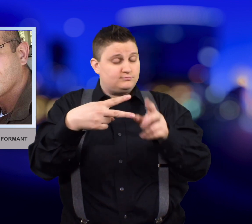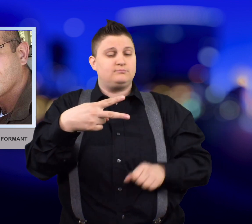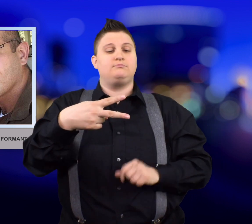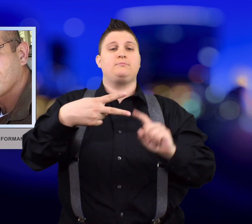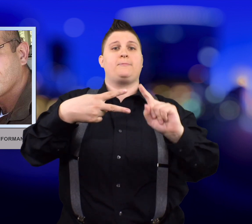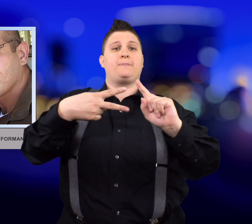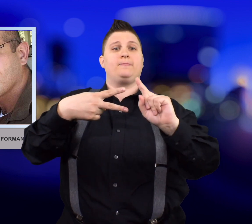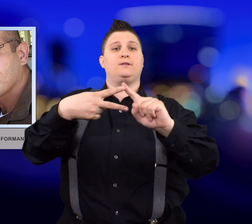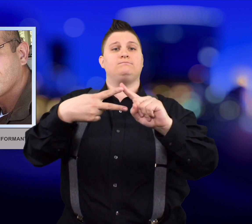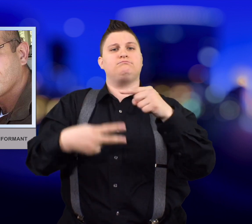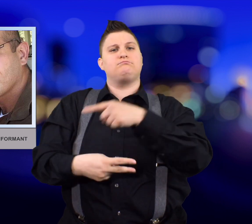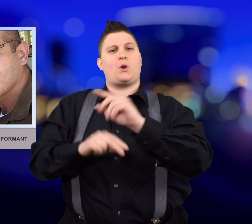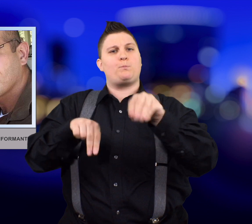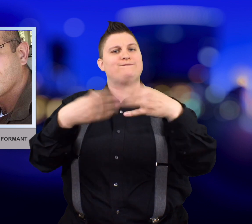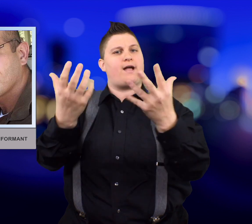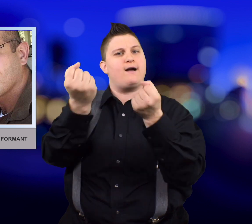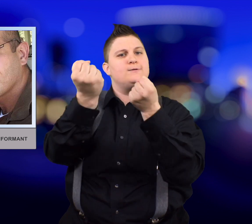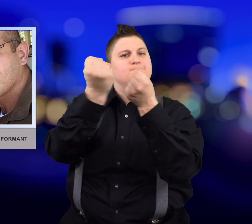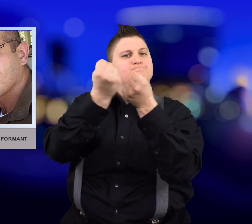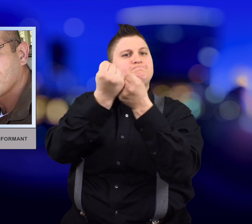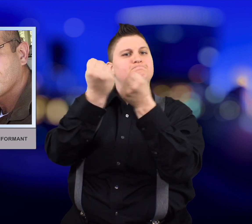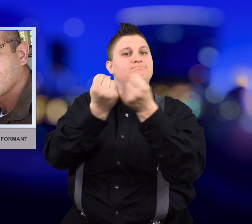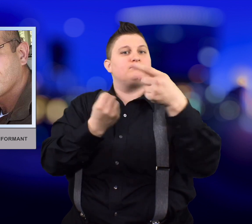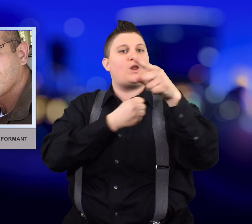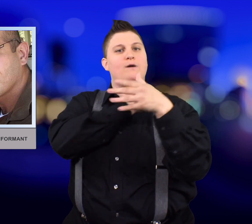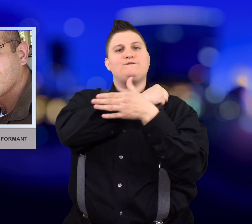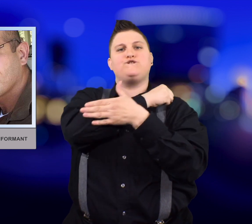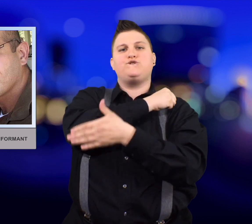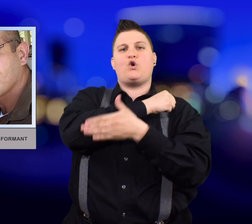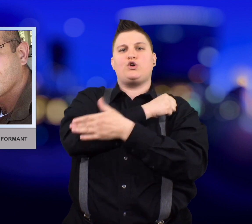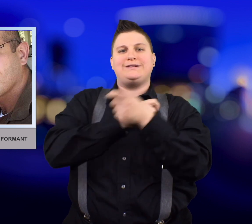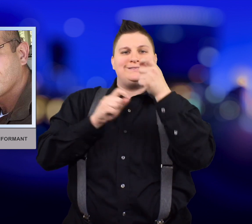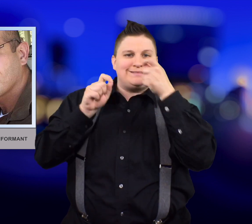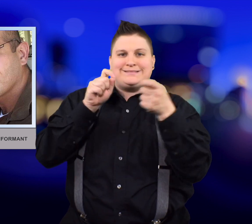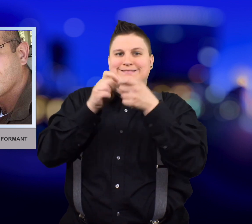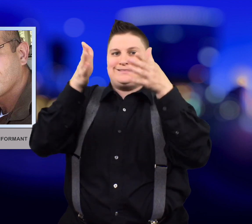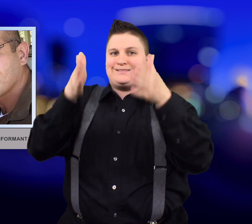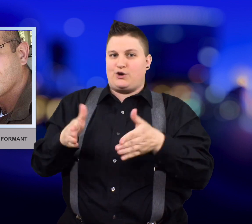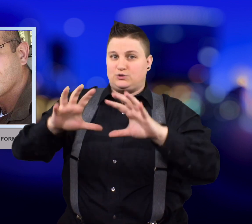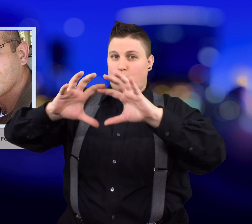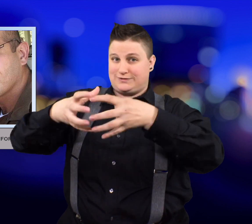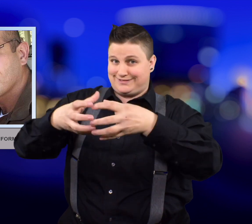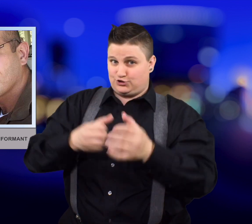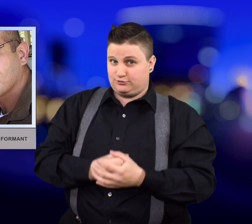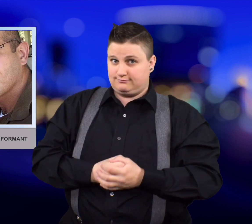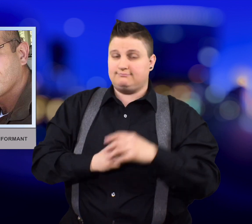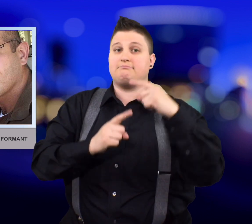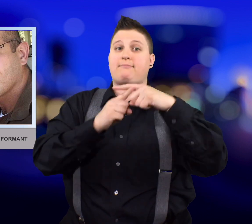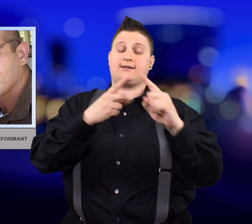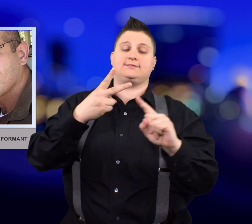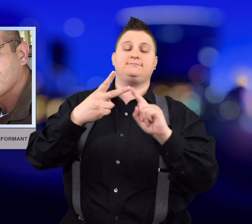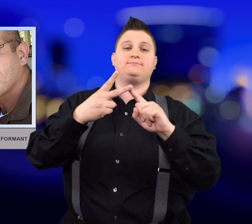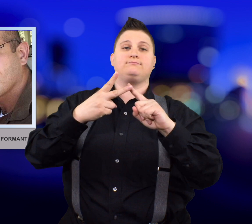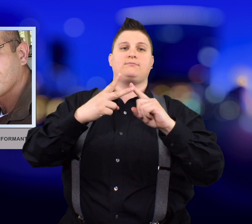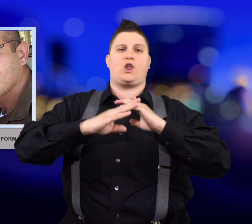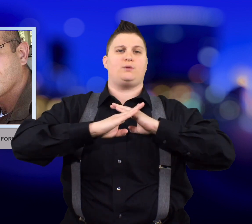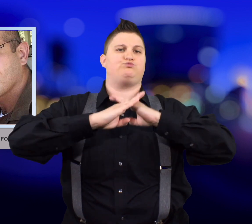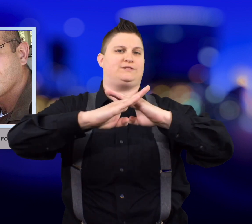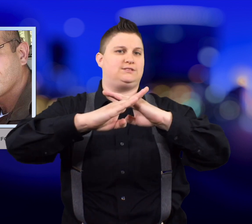She is charged with providing support to a foreign terrorist organization and obstruction